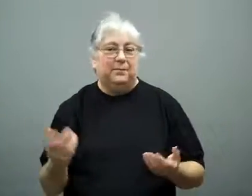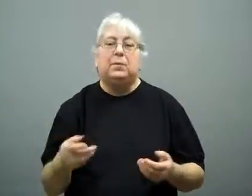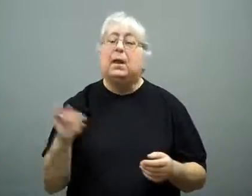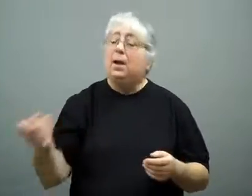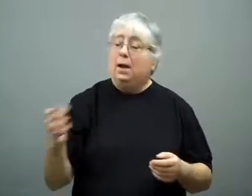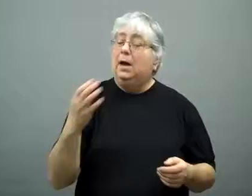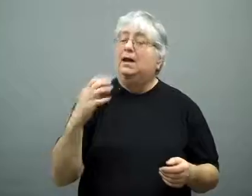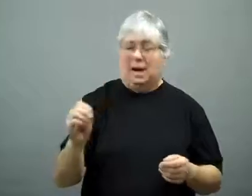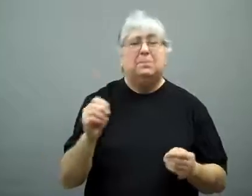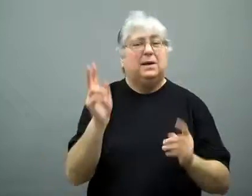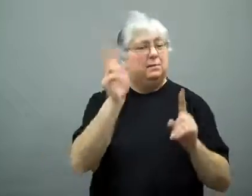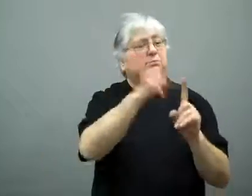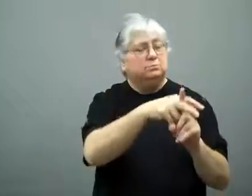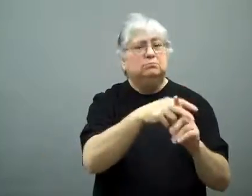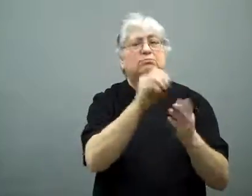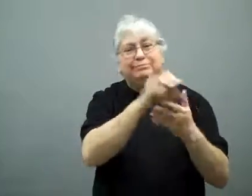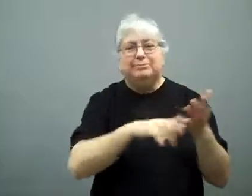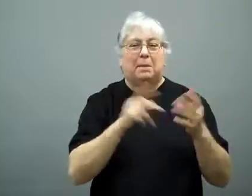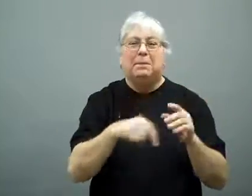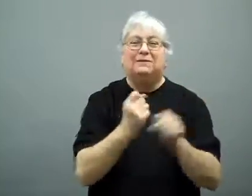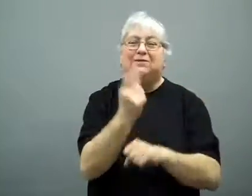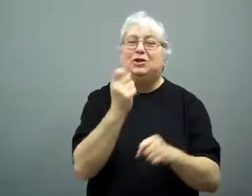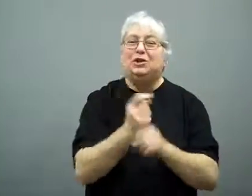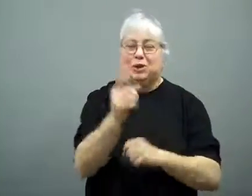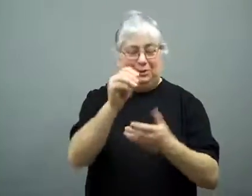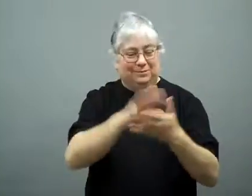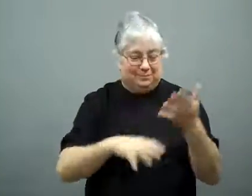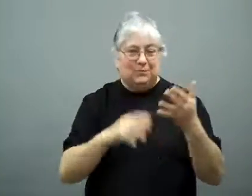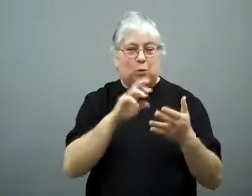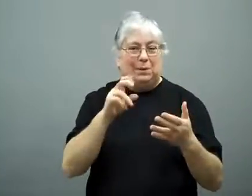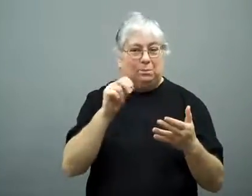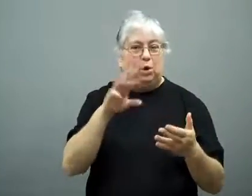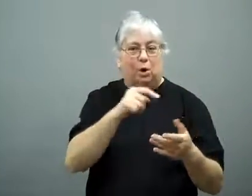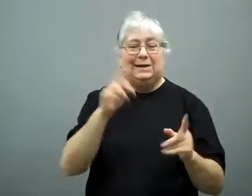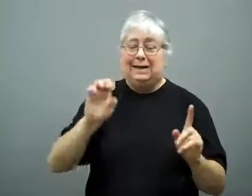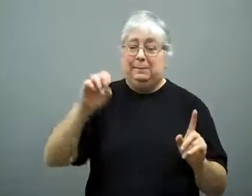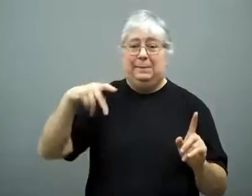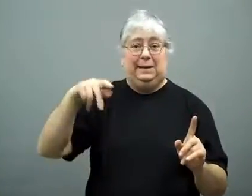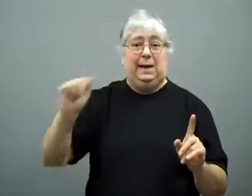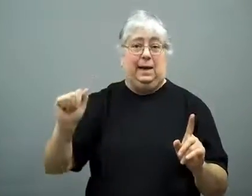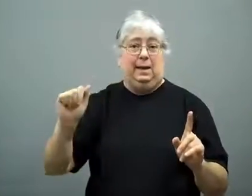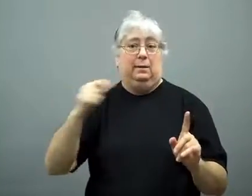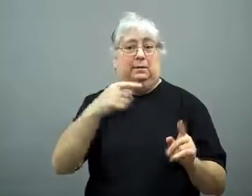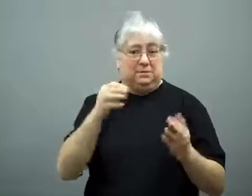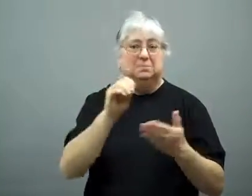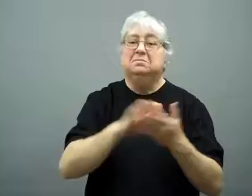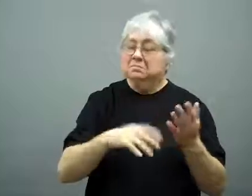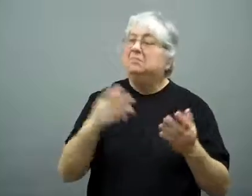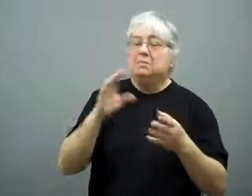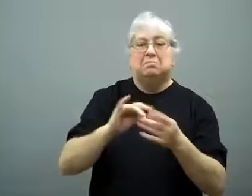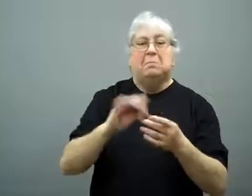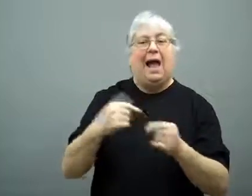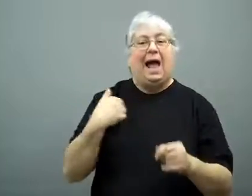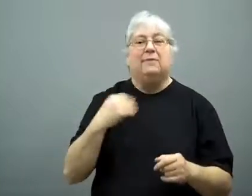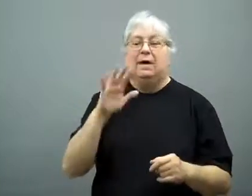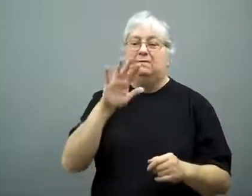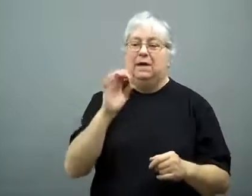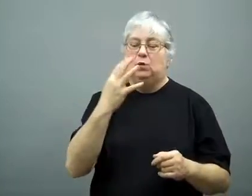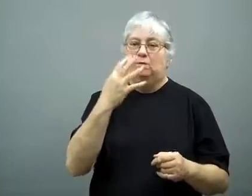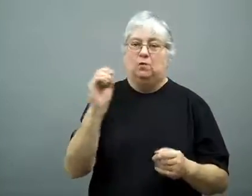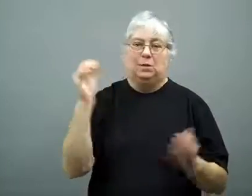The company is required to file a report annually with the EPA.